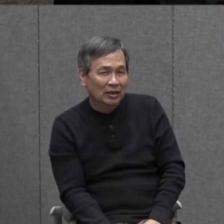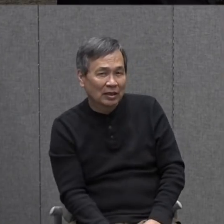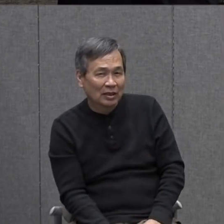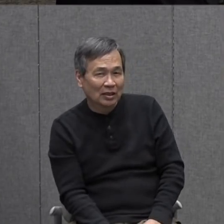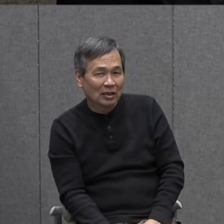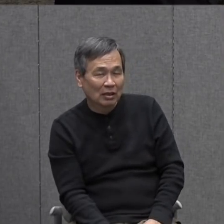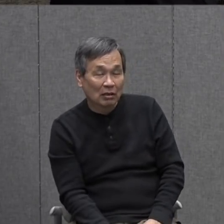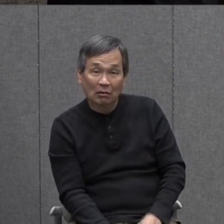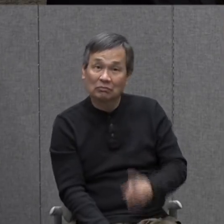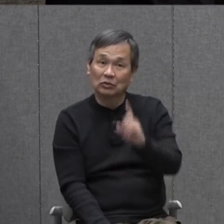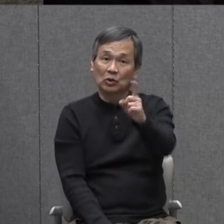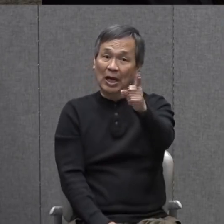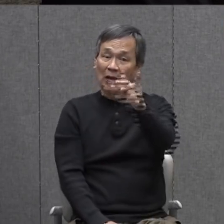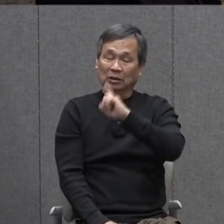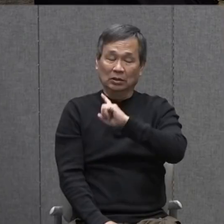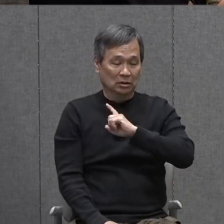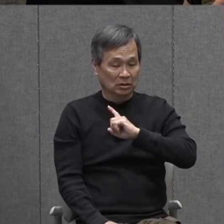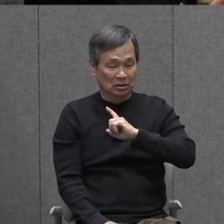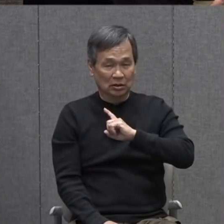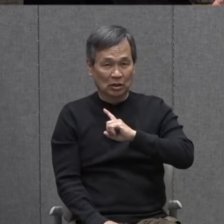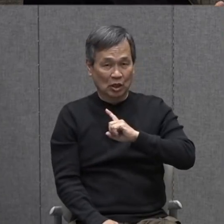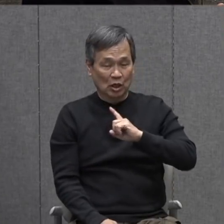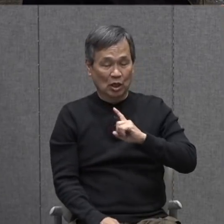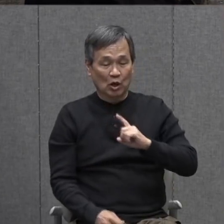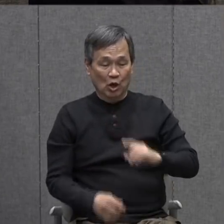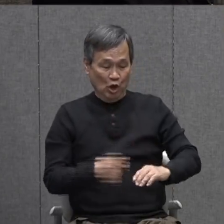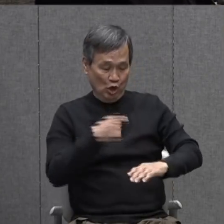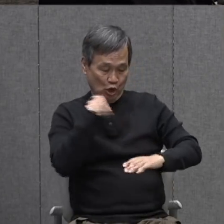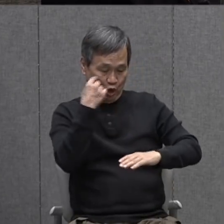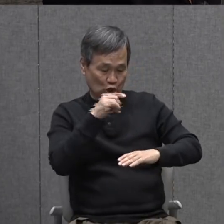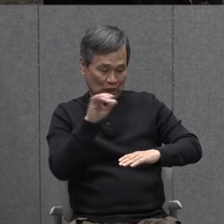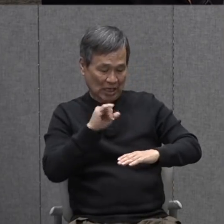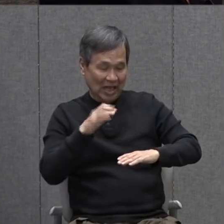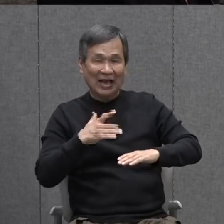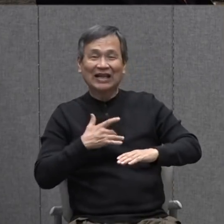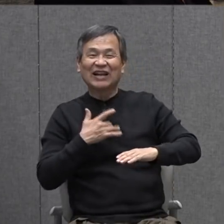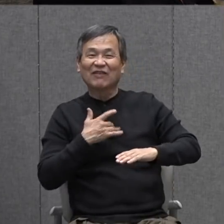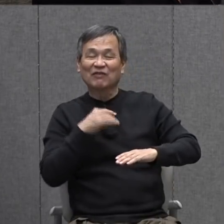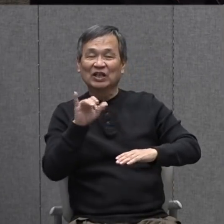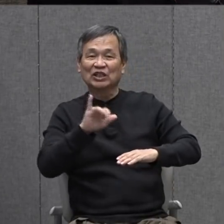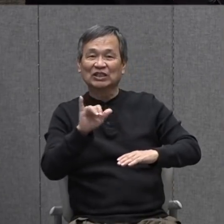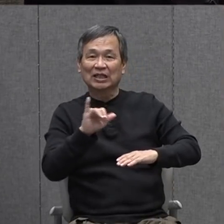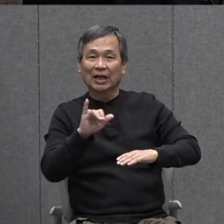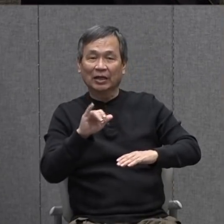Good, texture is what something looks like and what something feels like when you touch it.